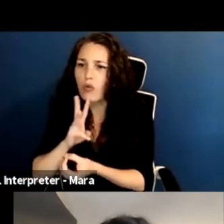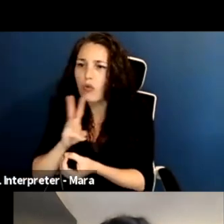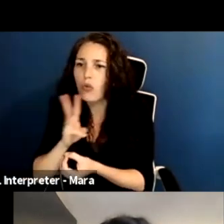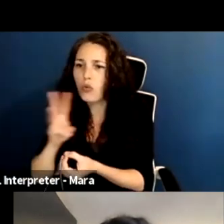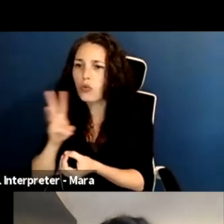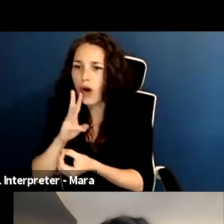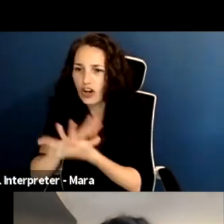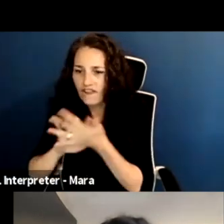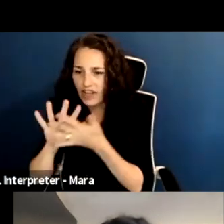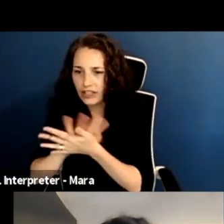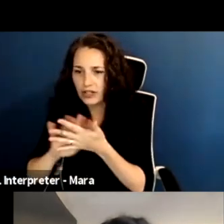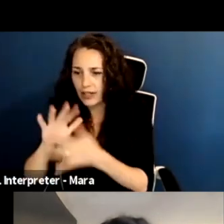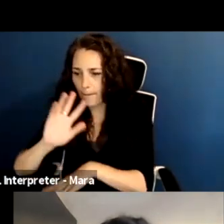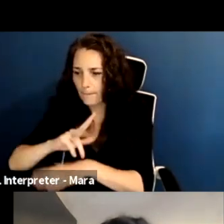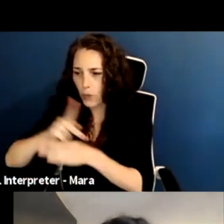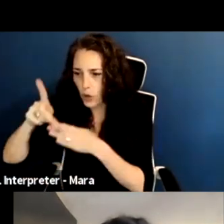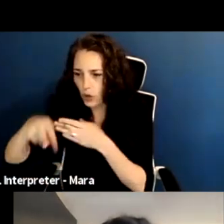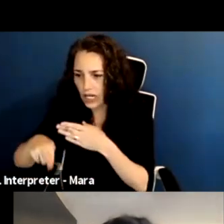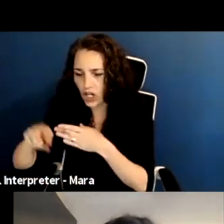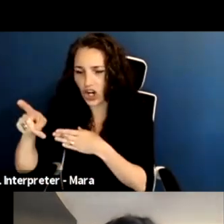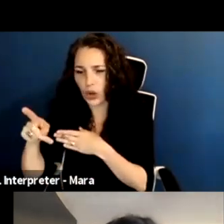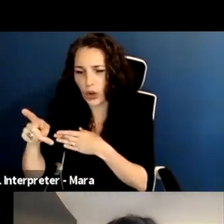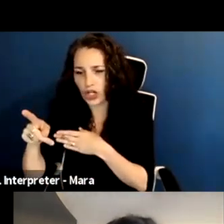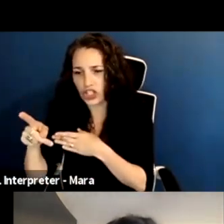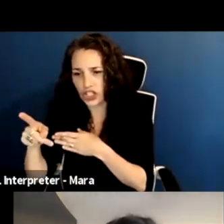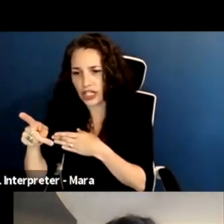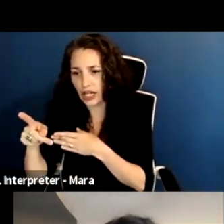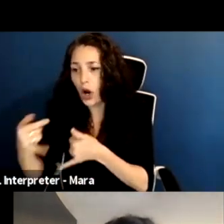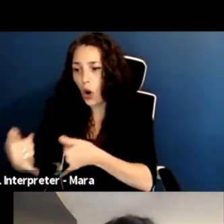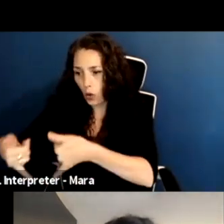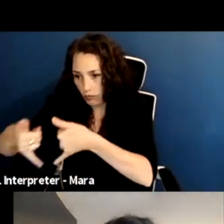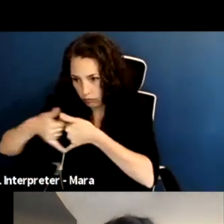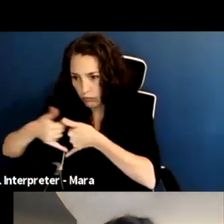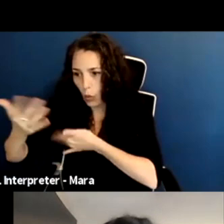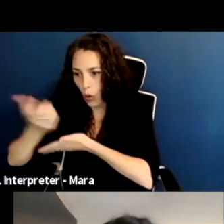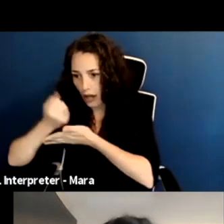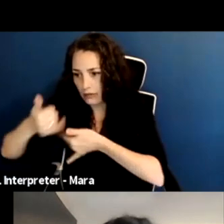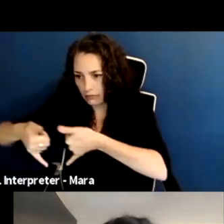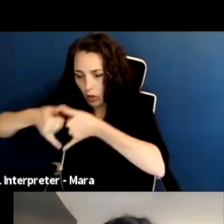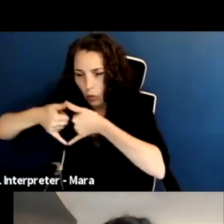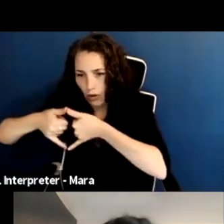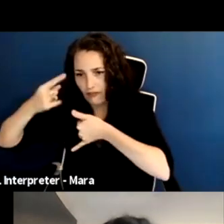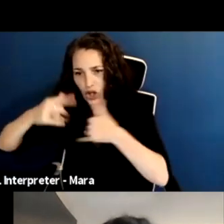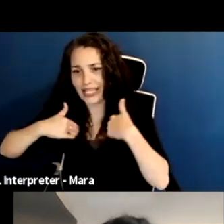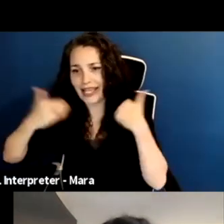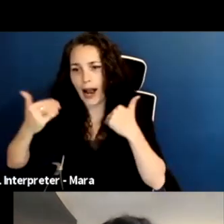and we found her through an award that they won for young people in innovation. That's amazing.